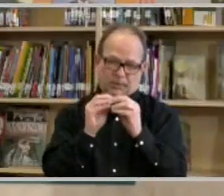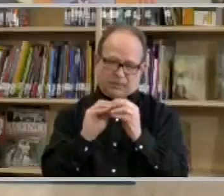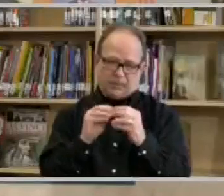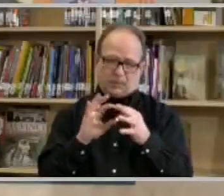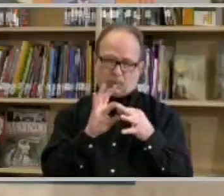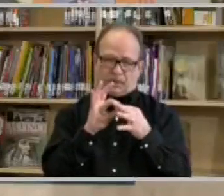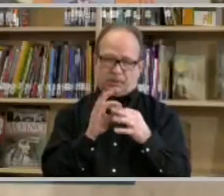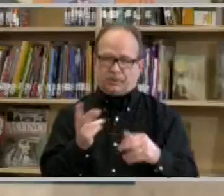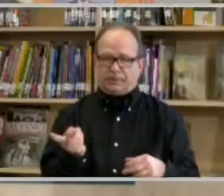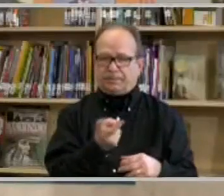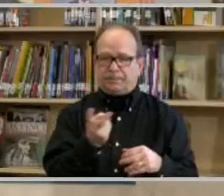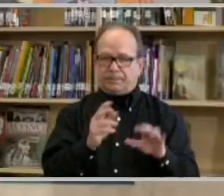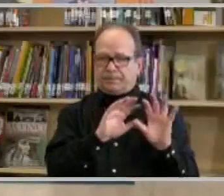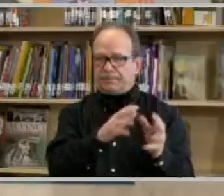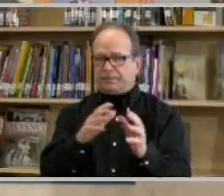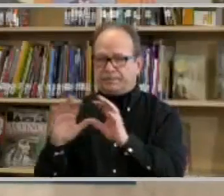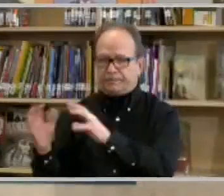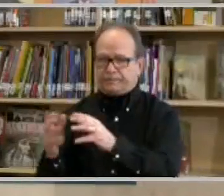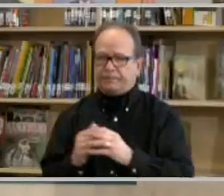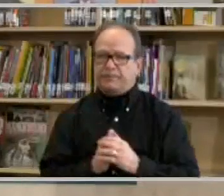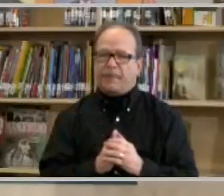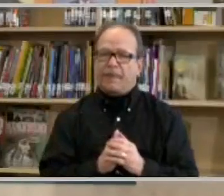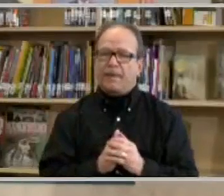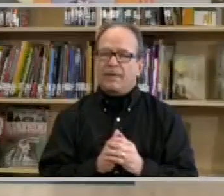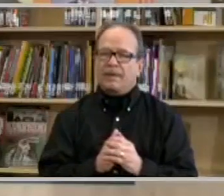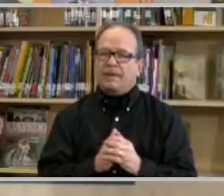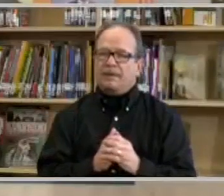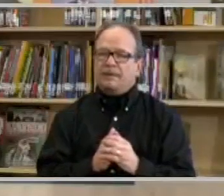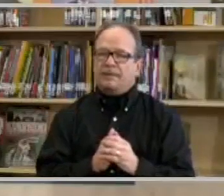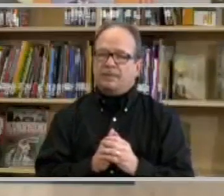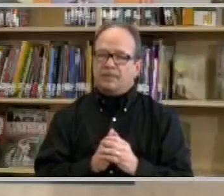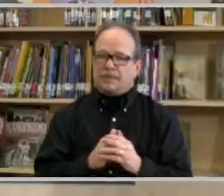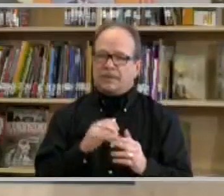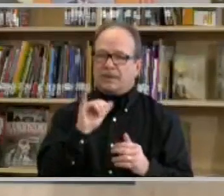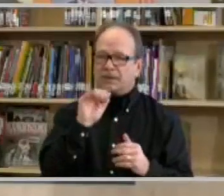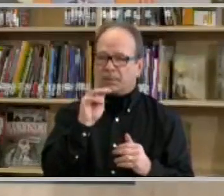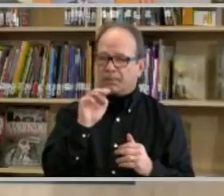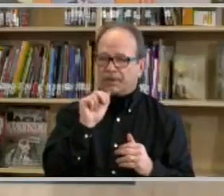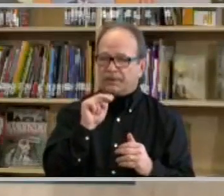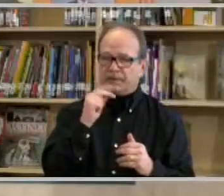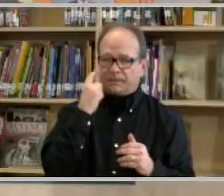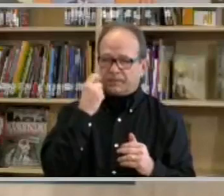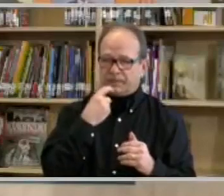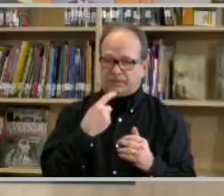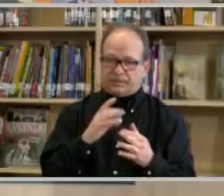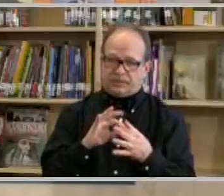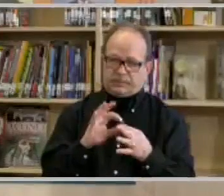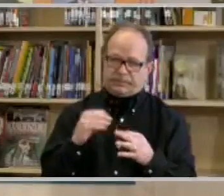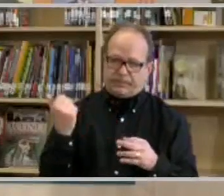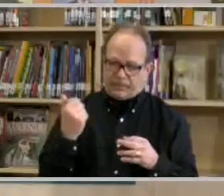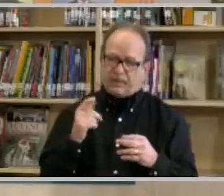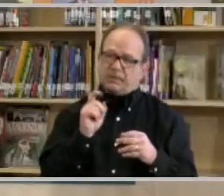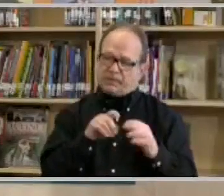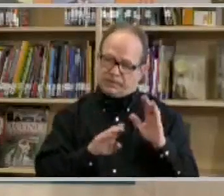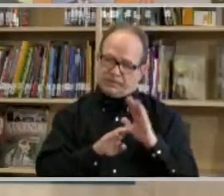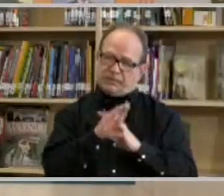THOSE RELATIONSHIPS AND I THINK THAT WHAT IMAM SHARIF HAS SUGGESTED IS ONE GOOD WAY OF